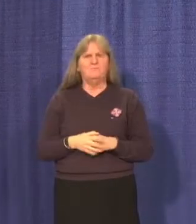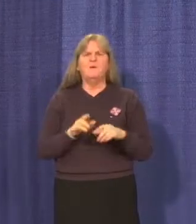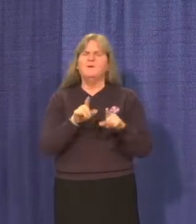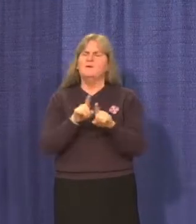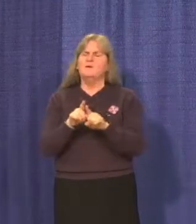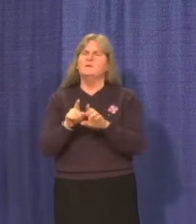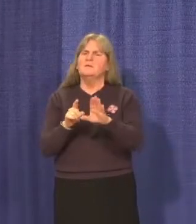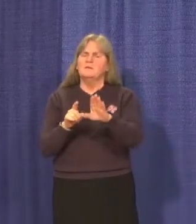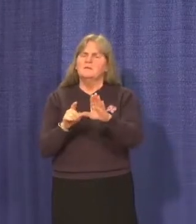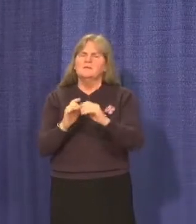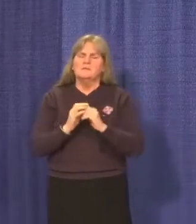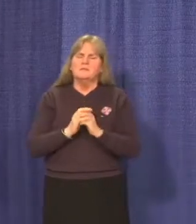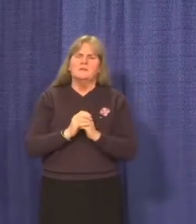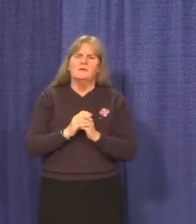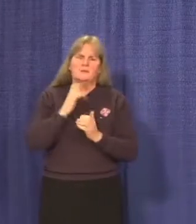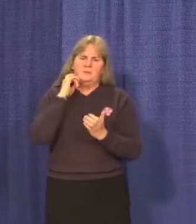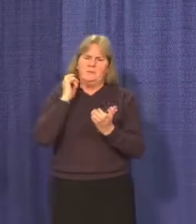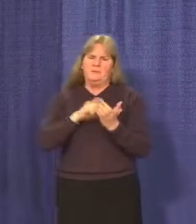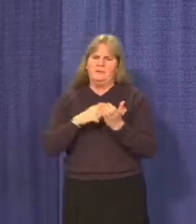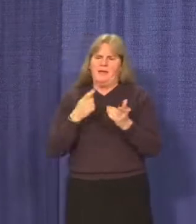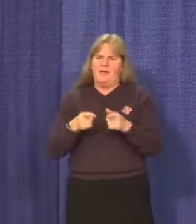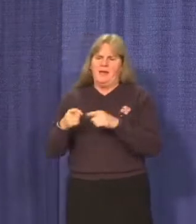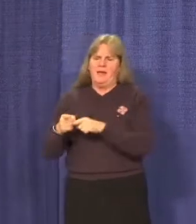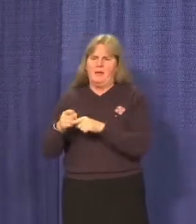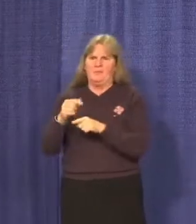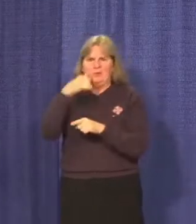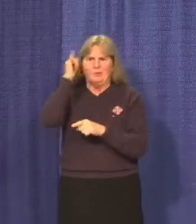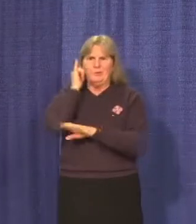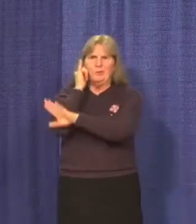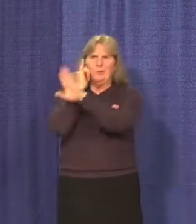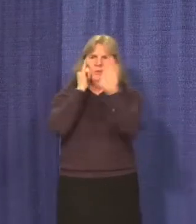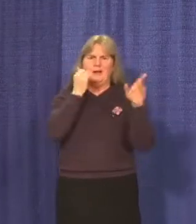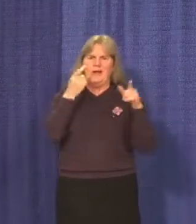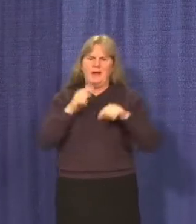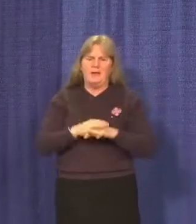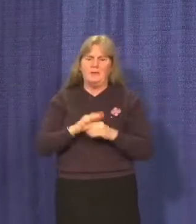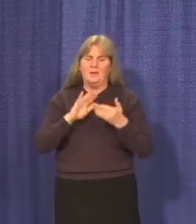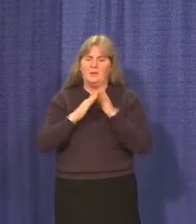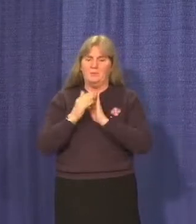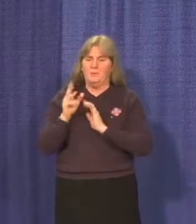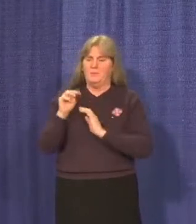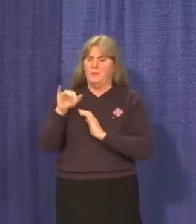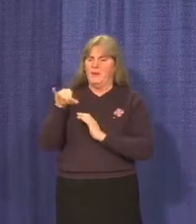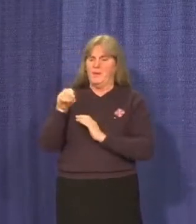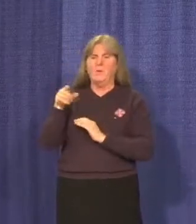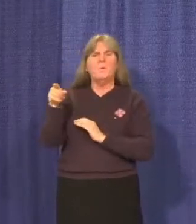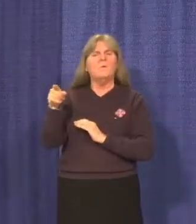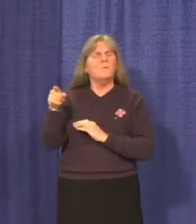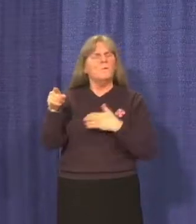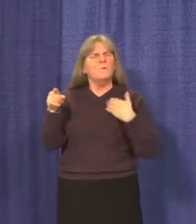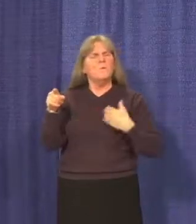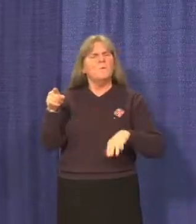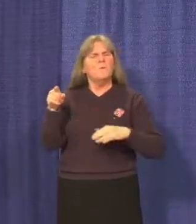I would like to take a moment as well to acknowledge recent events in our territory. The community of the Mayo has